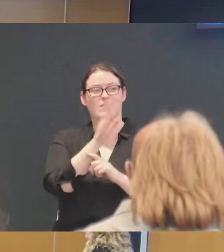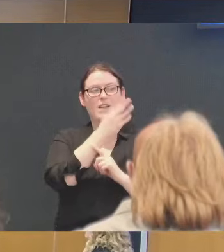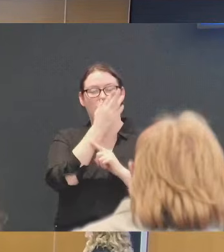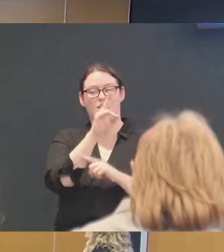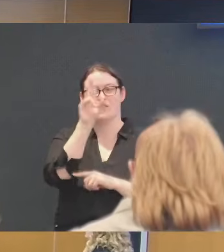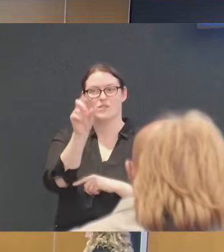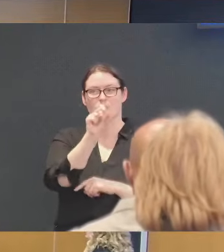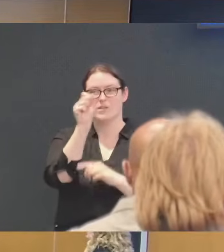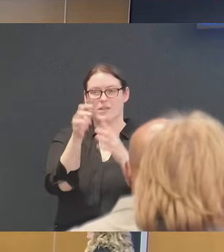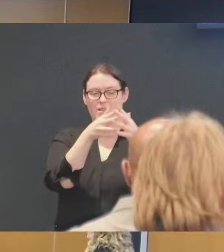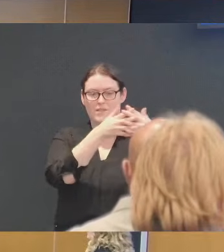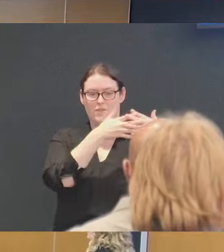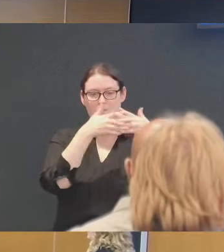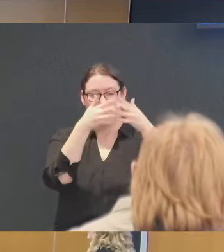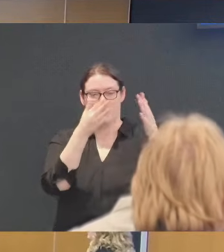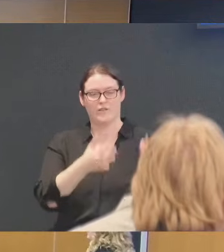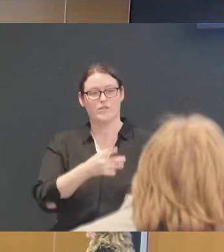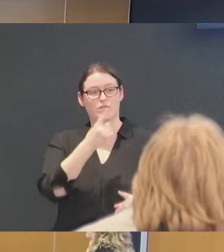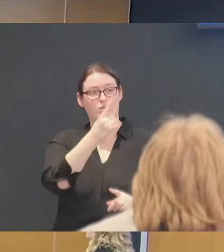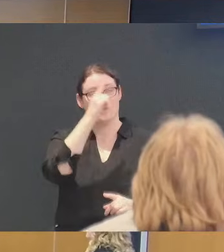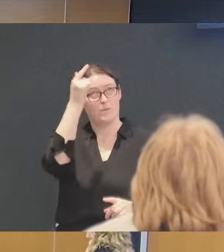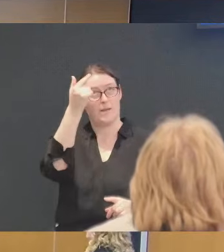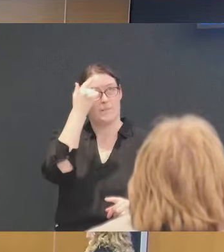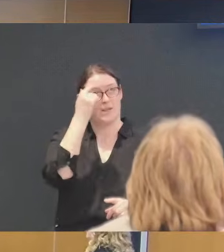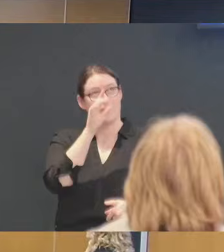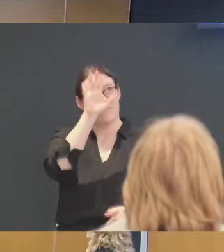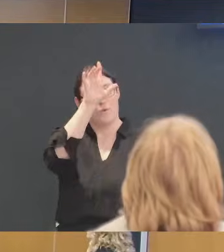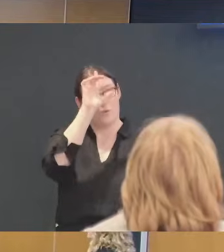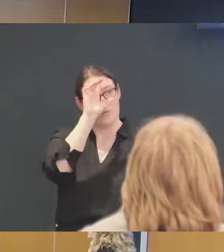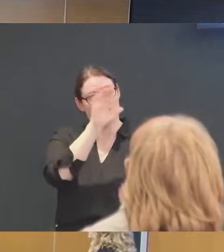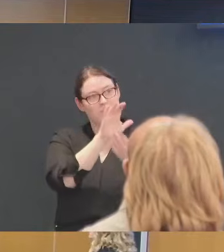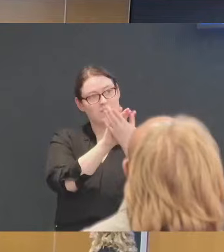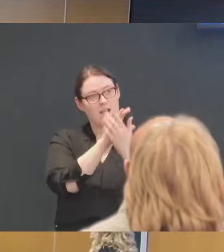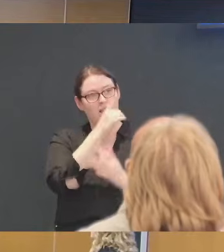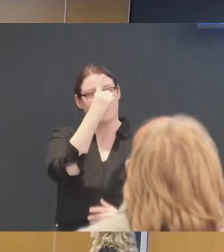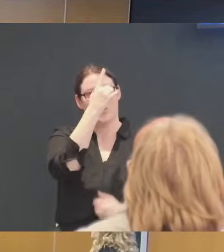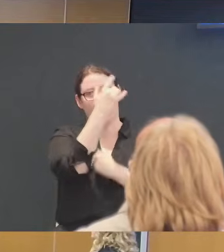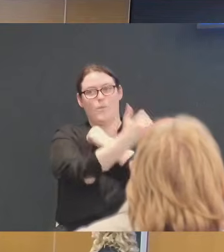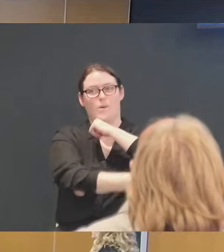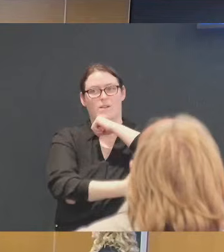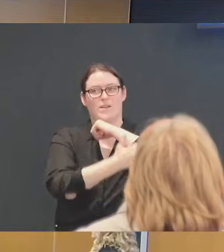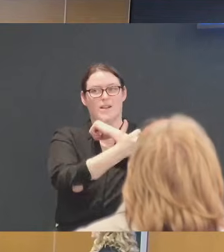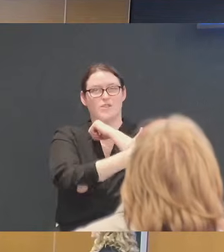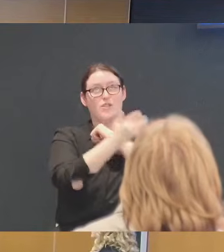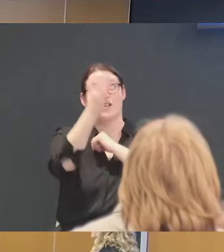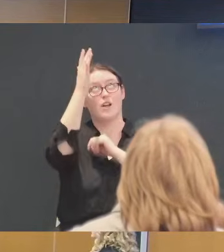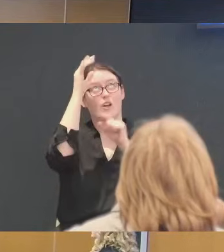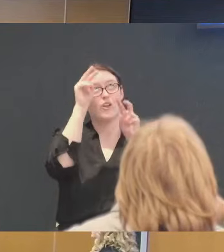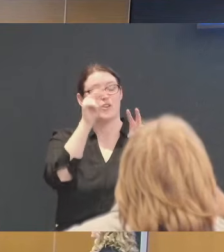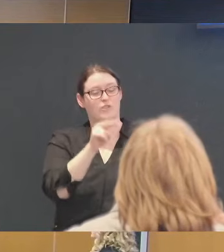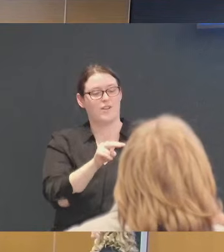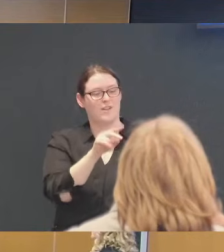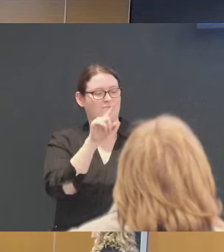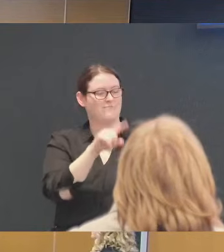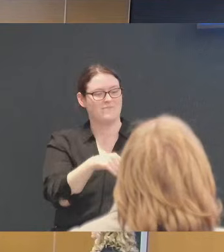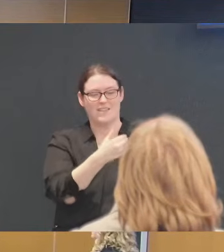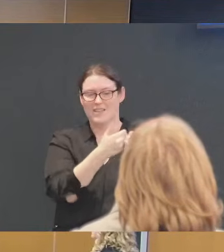United States of America and to the republic for which it stands. One nation under God,